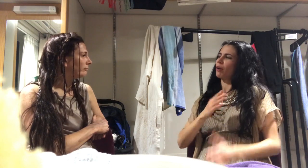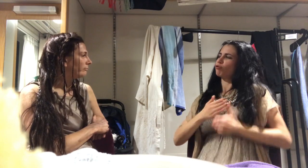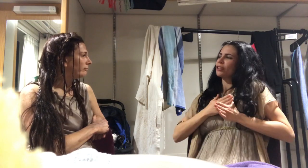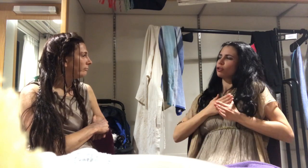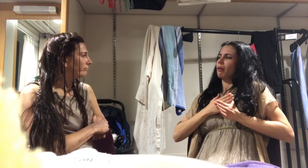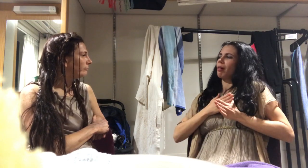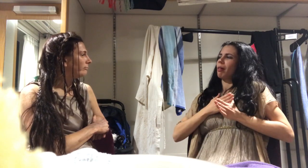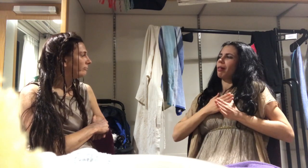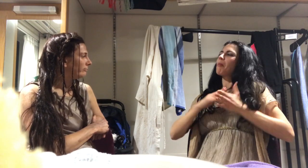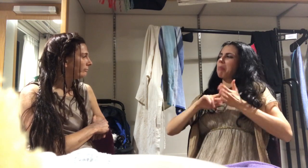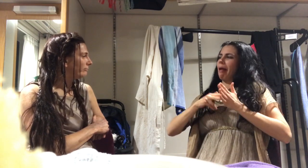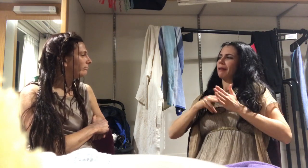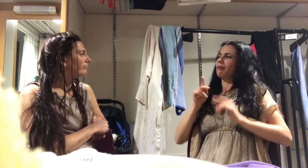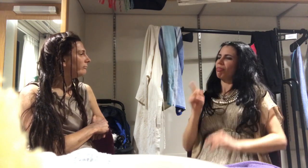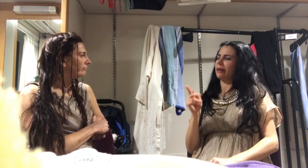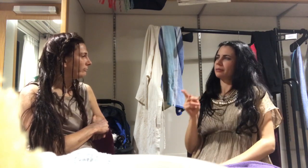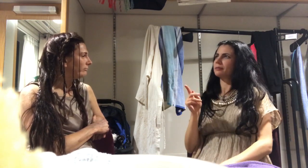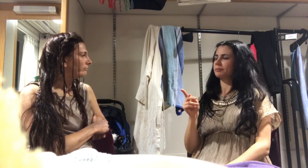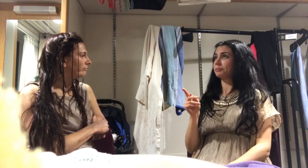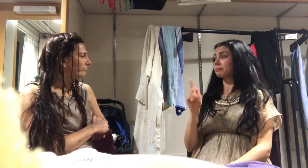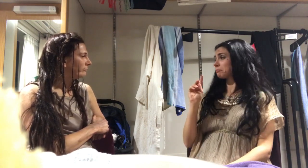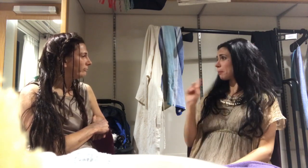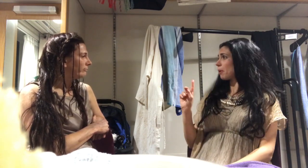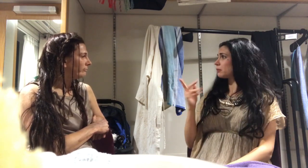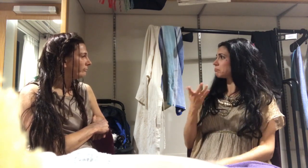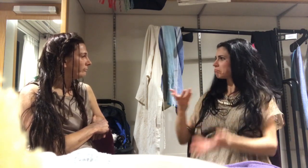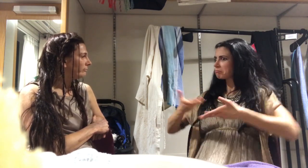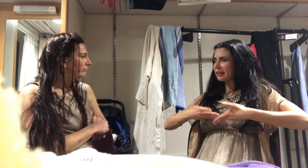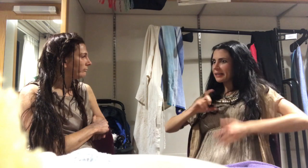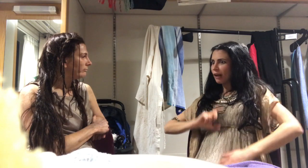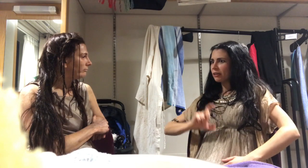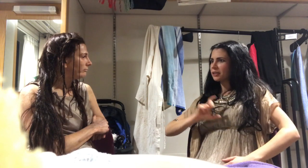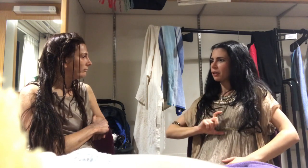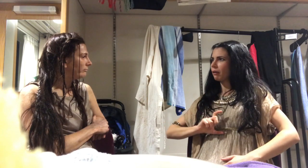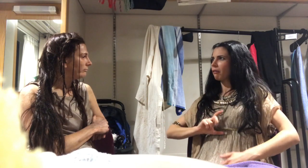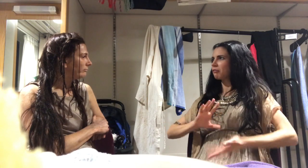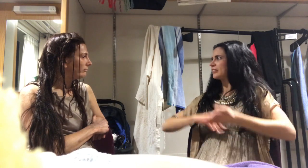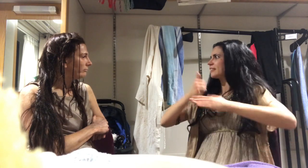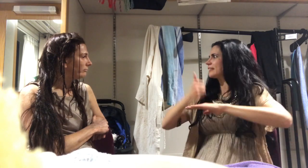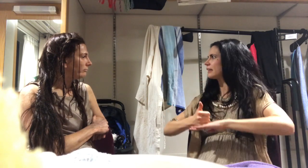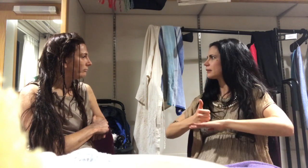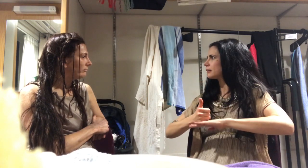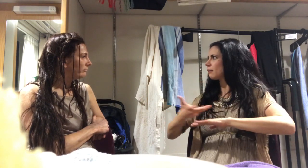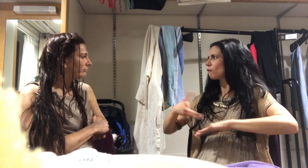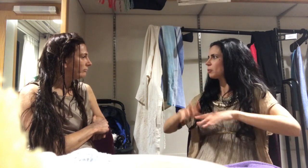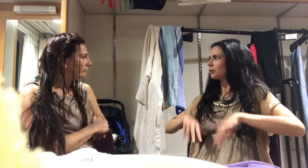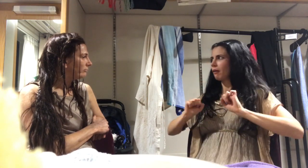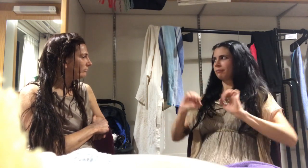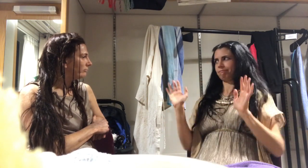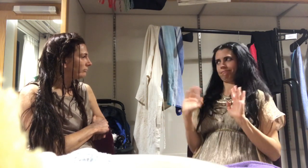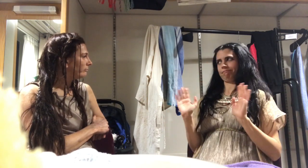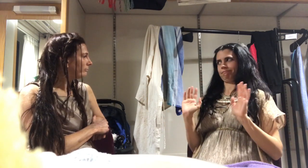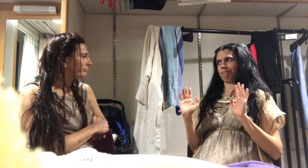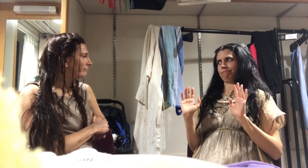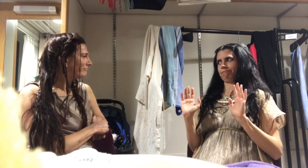and that was the original thought process/idea... But, I didn't have a fixed character from the start... it was still work in progress...